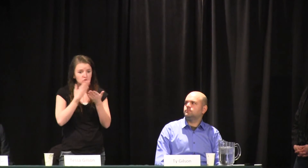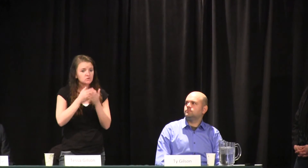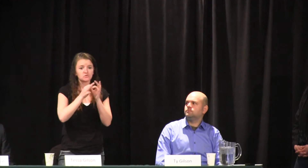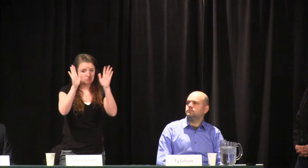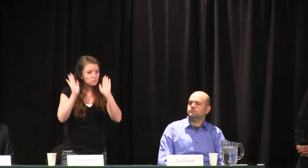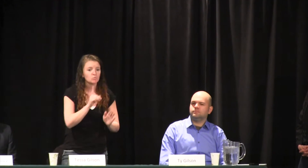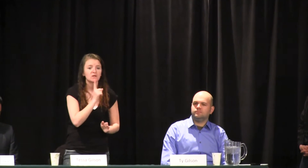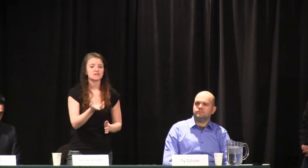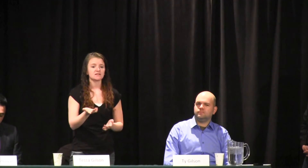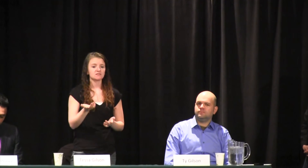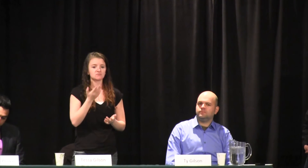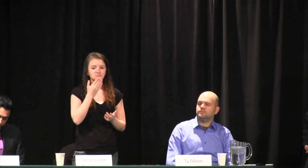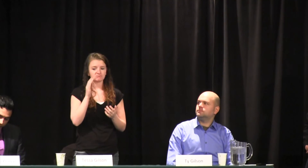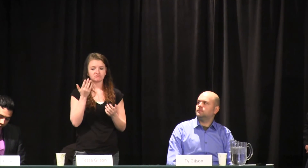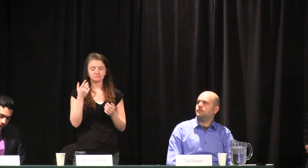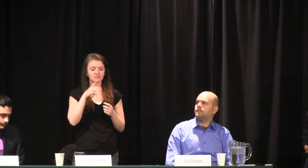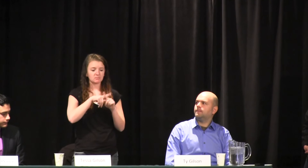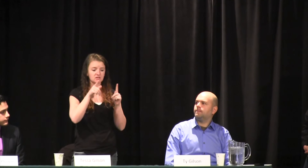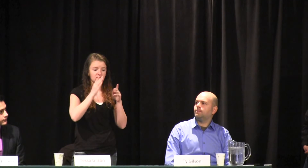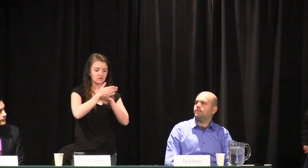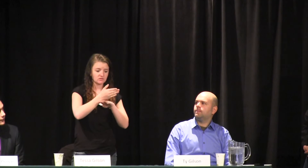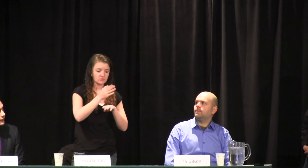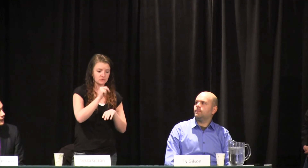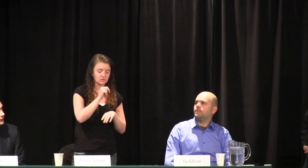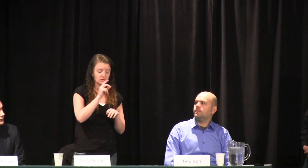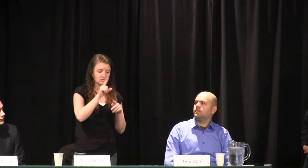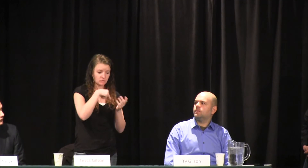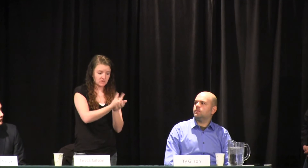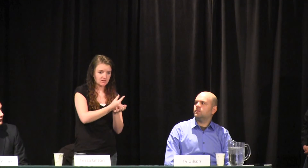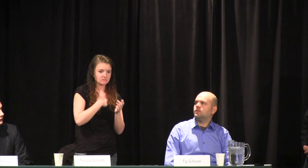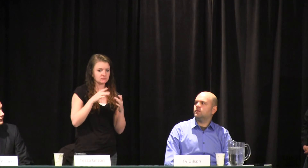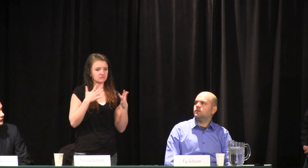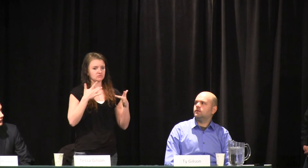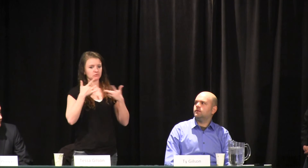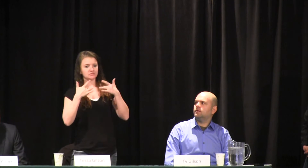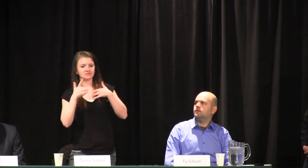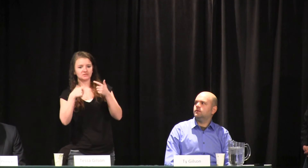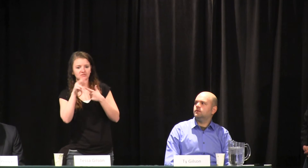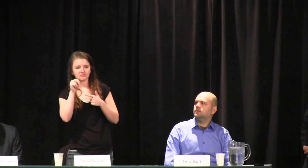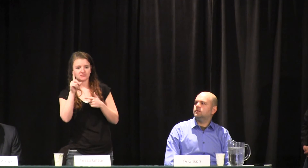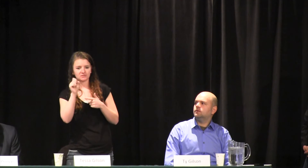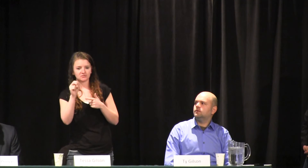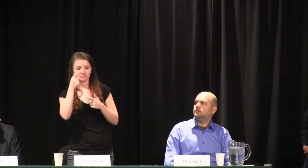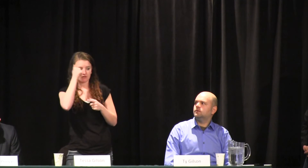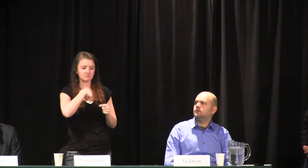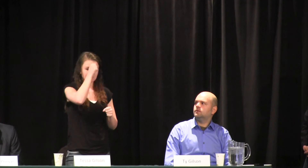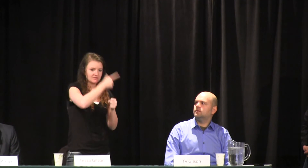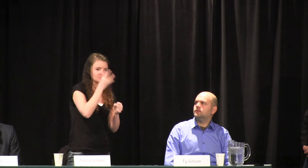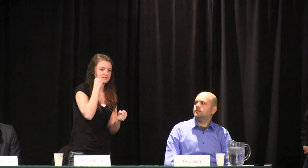Graduated from high school. I had great interpreters. But then upon graduation I was kind of concerned about going